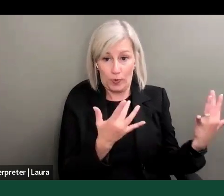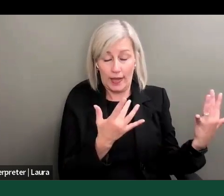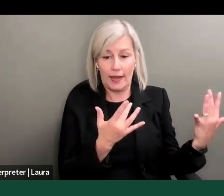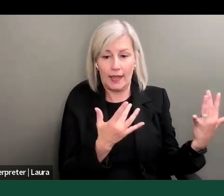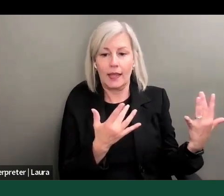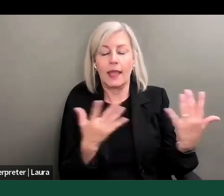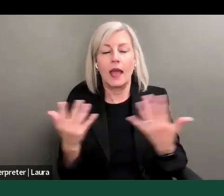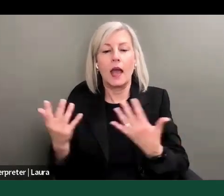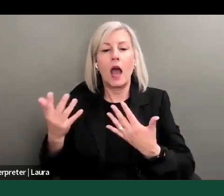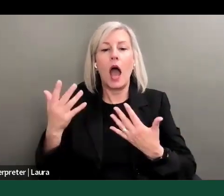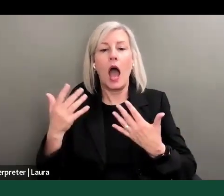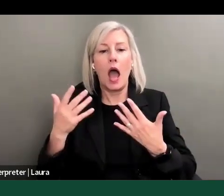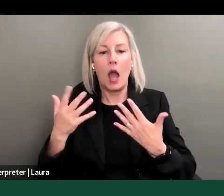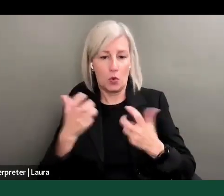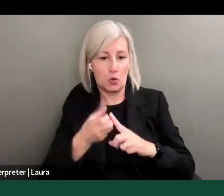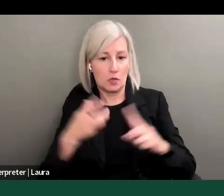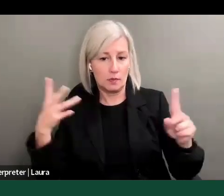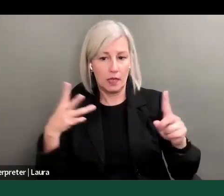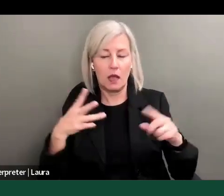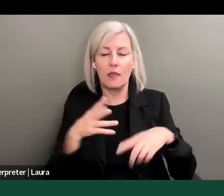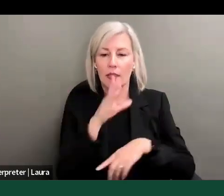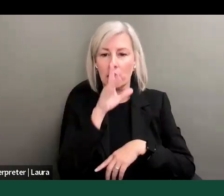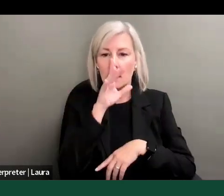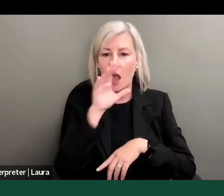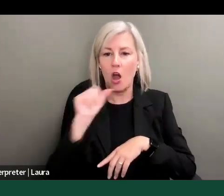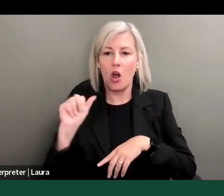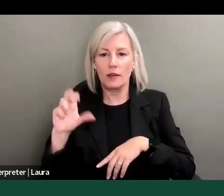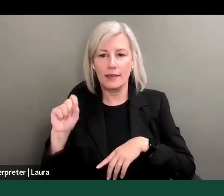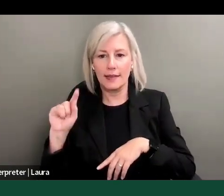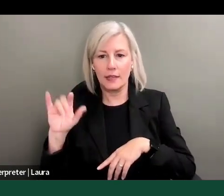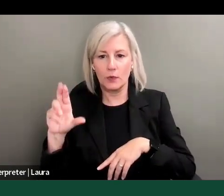little bit on that articulation issue that Jordan mentioned, it was a question